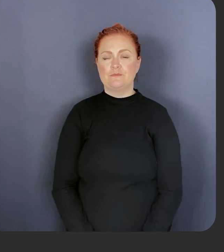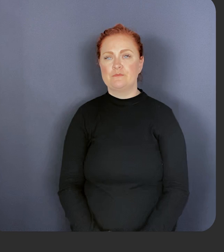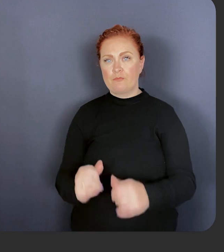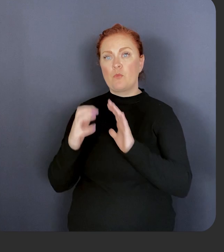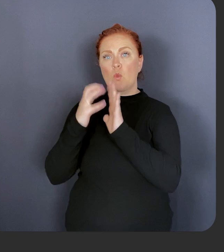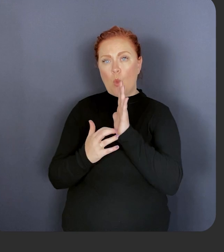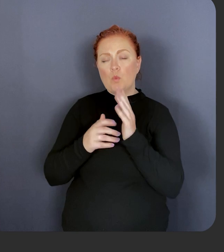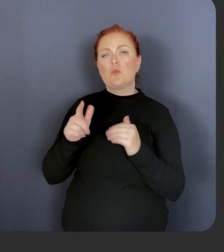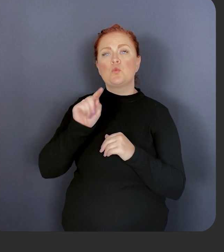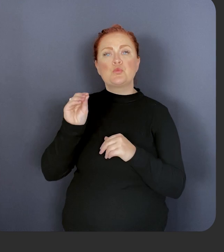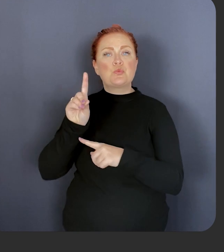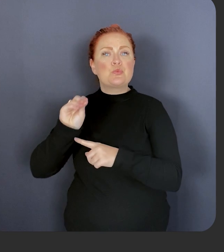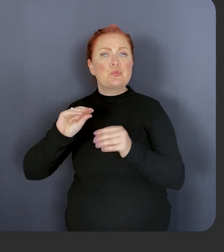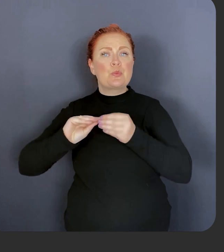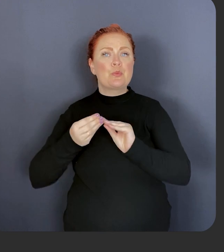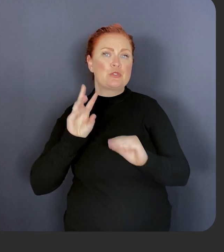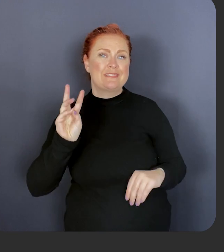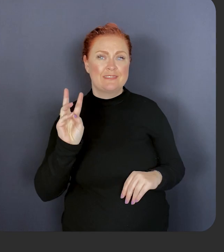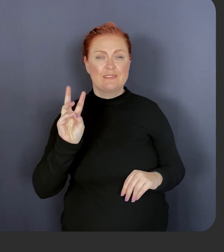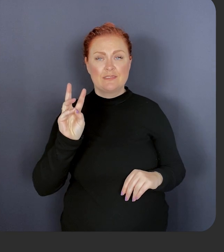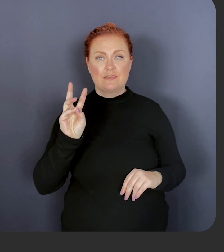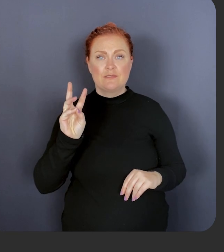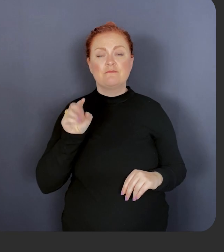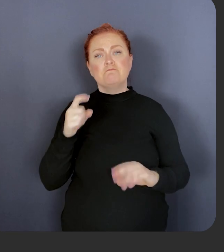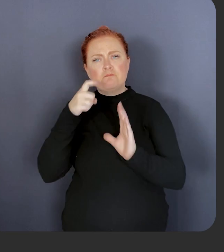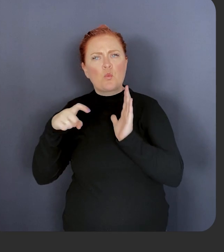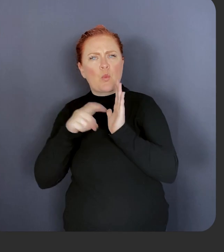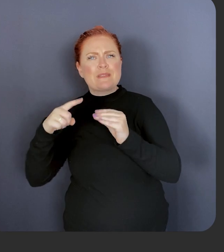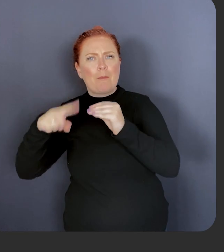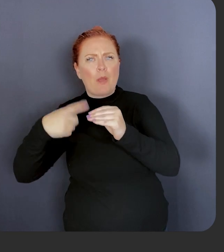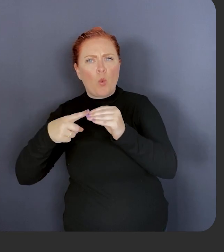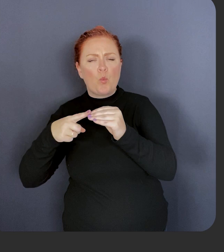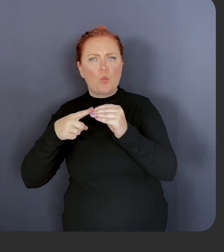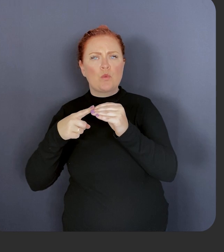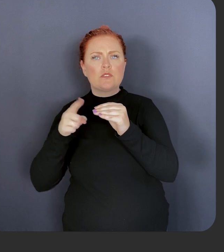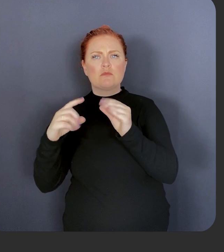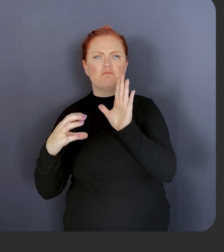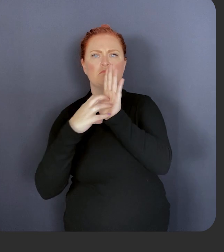we're going to go to To Do Six. And we're going to notice that in the About component,